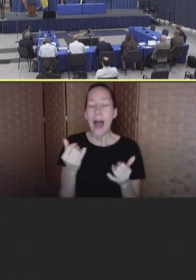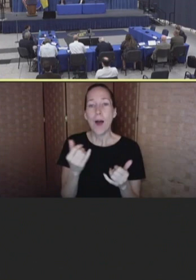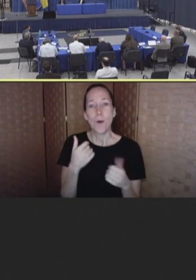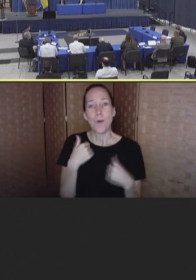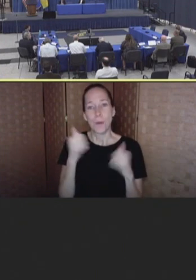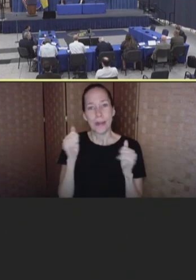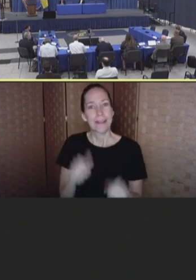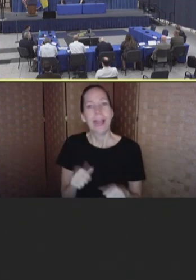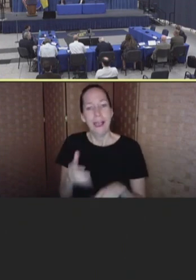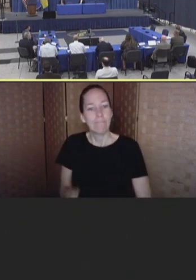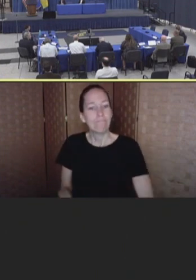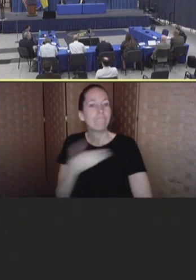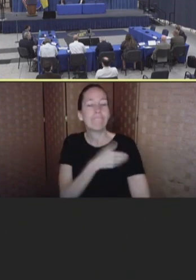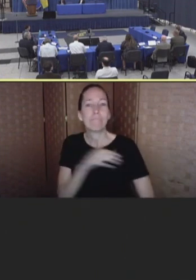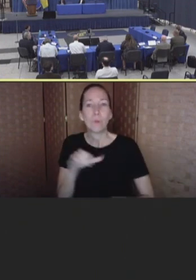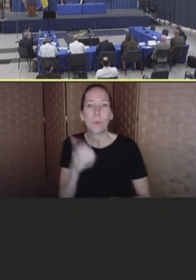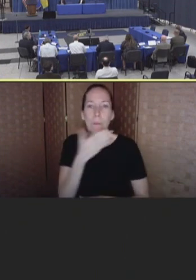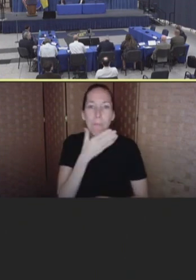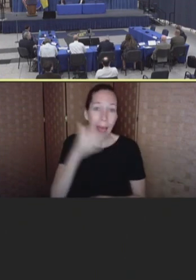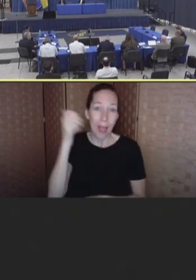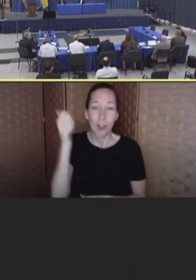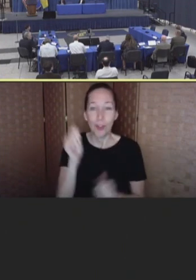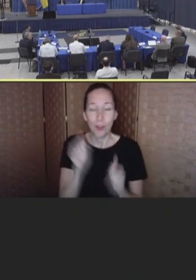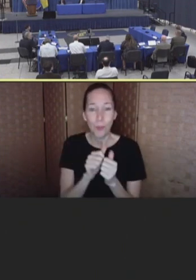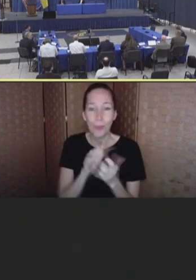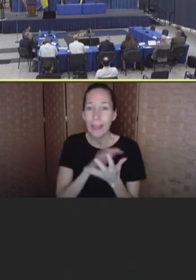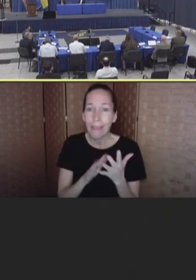John Dunn: Thanks very much.